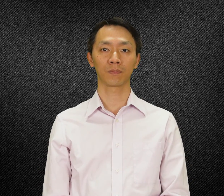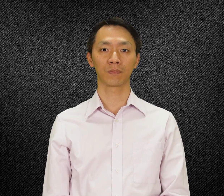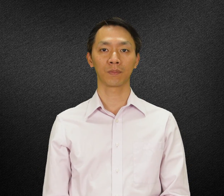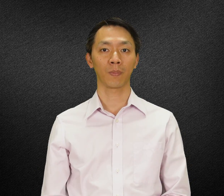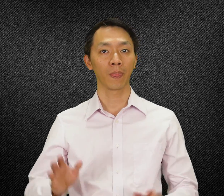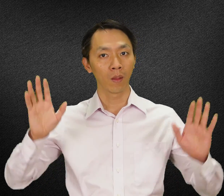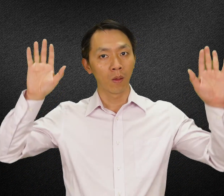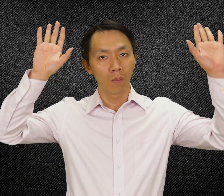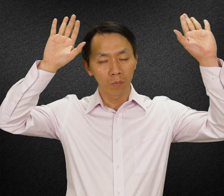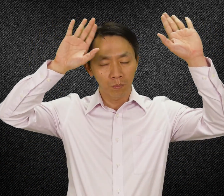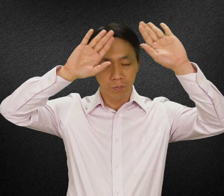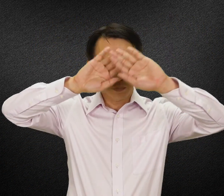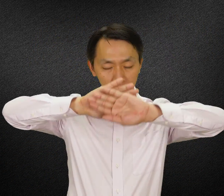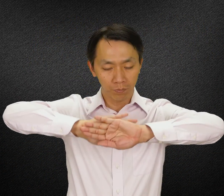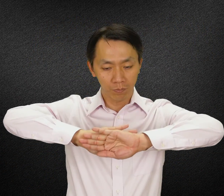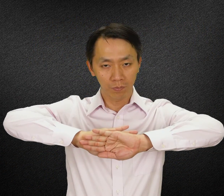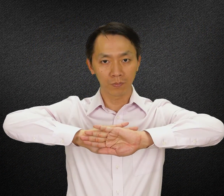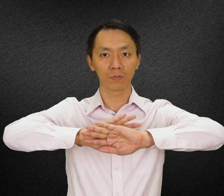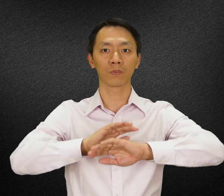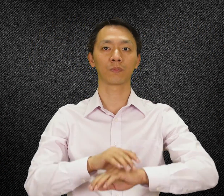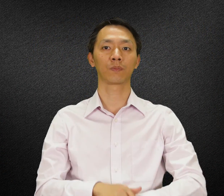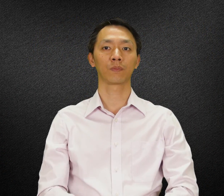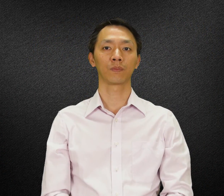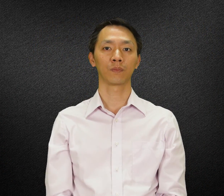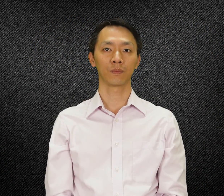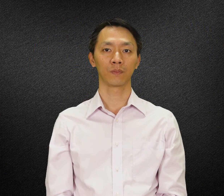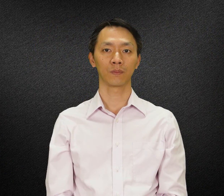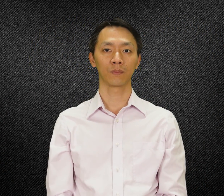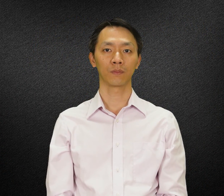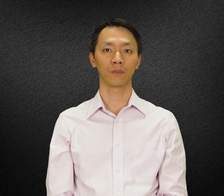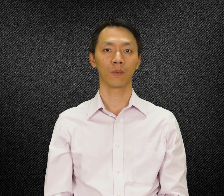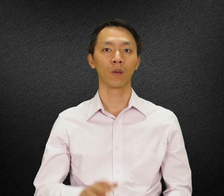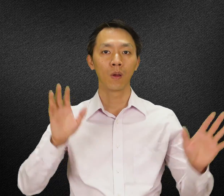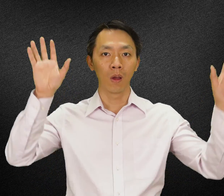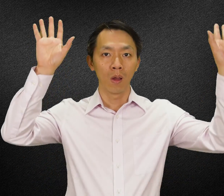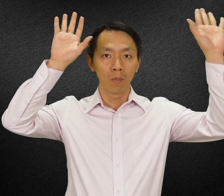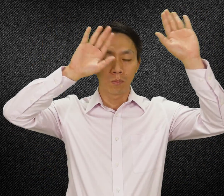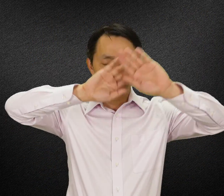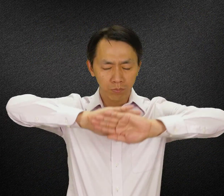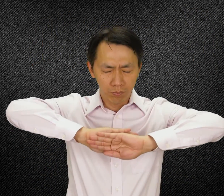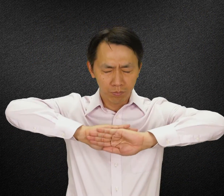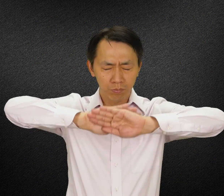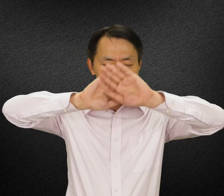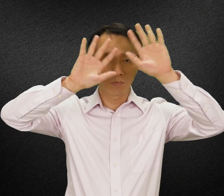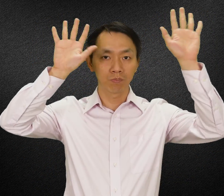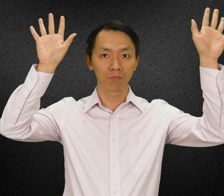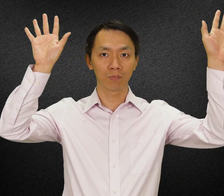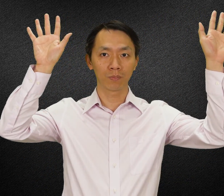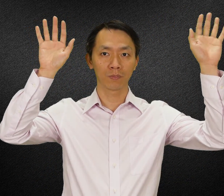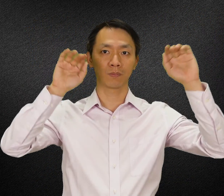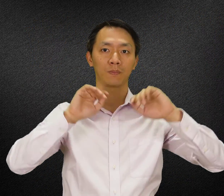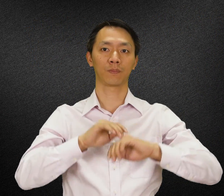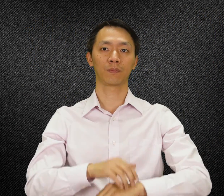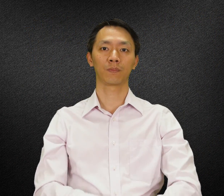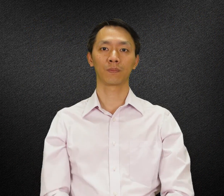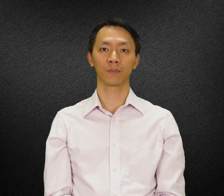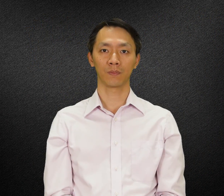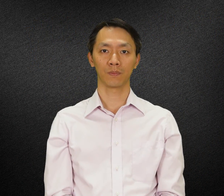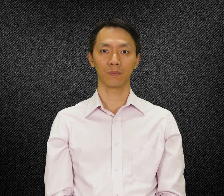night overnight